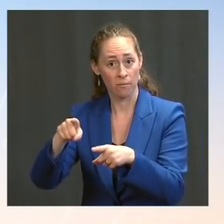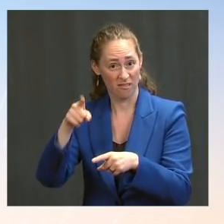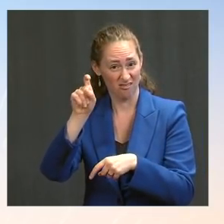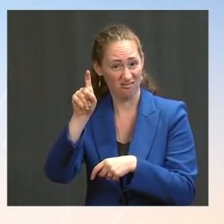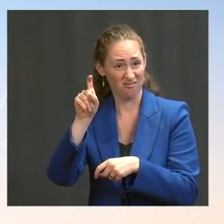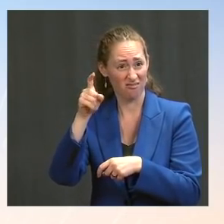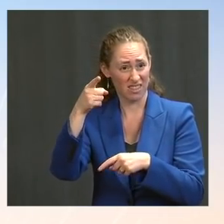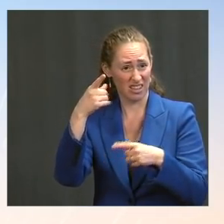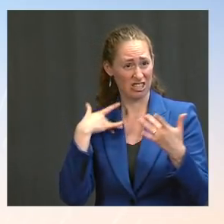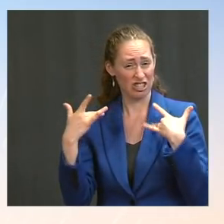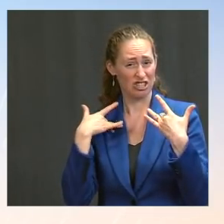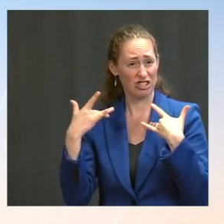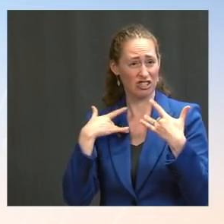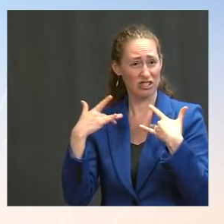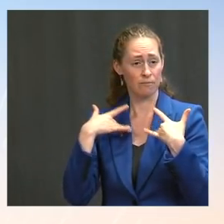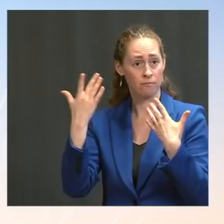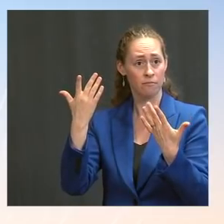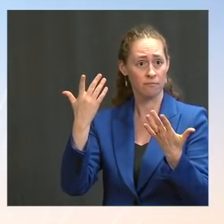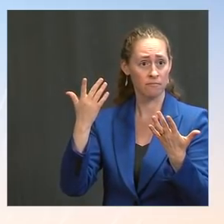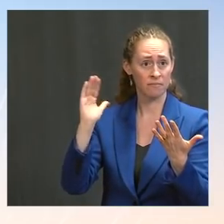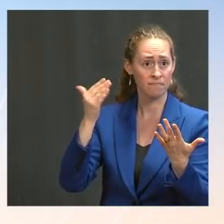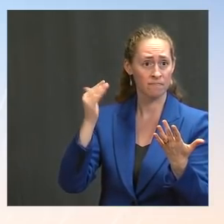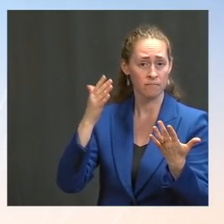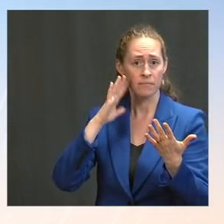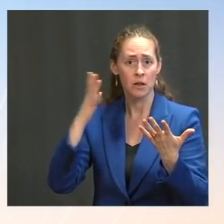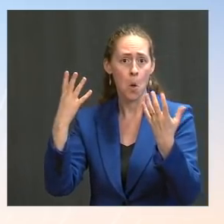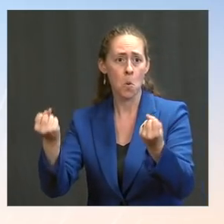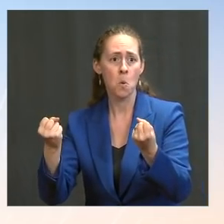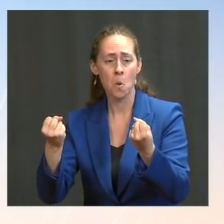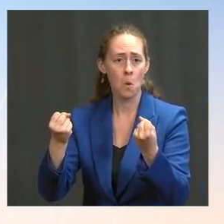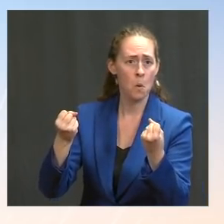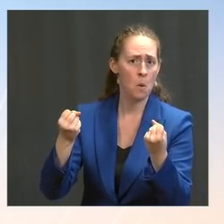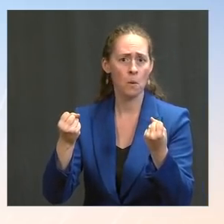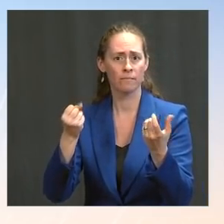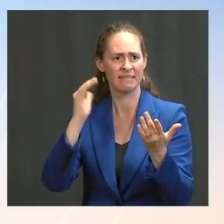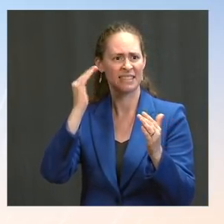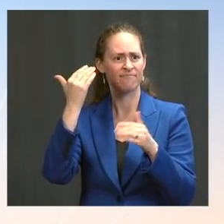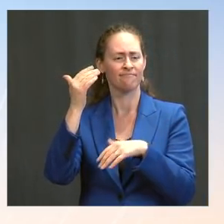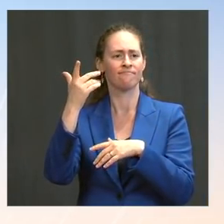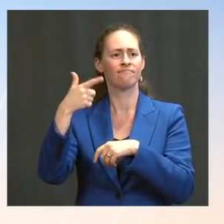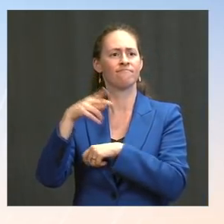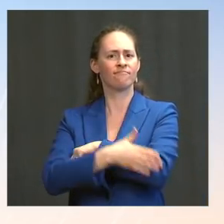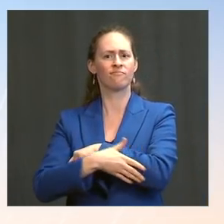that the U.S. could have trouble enacting its part of that? And also, there were several countries